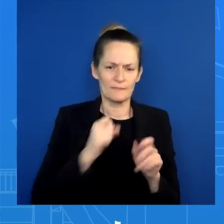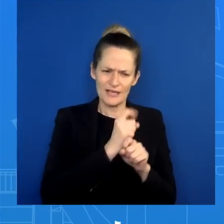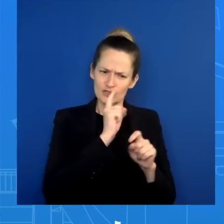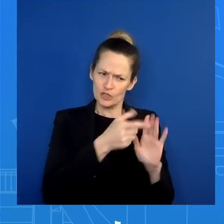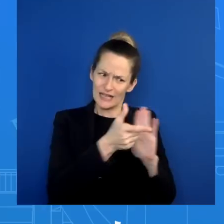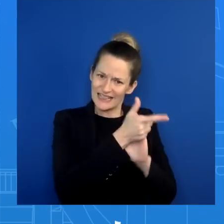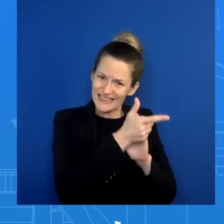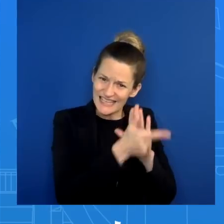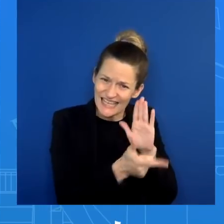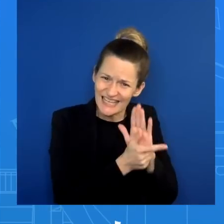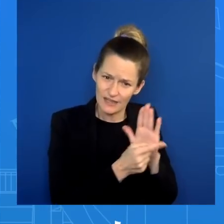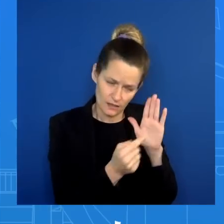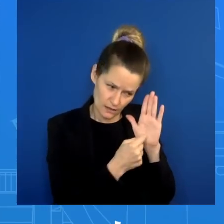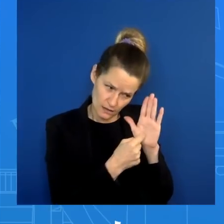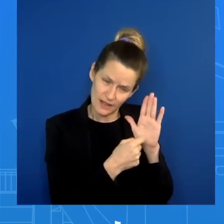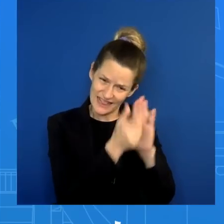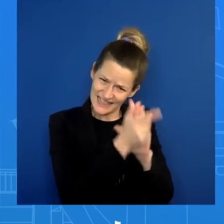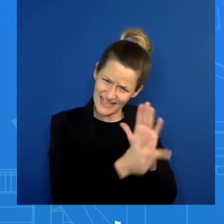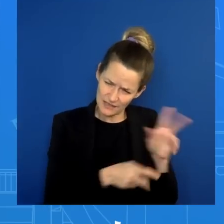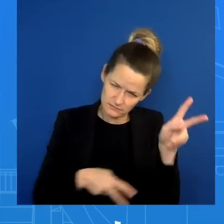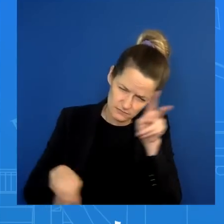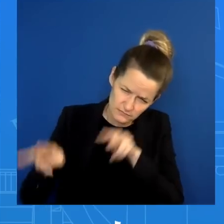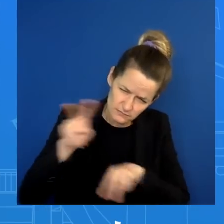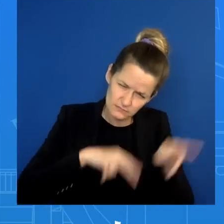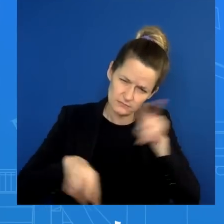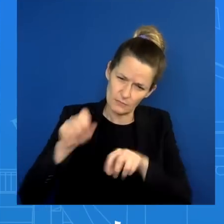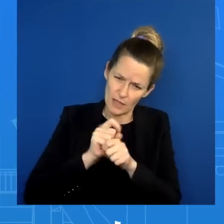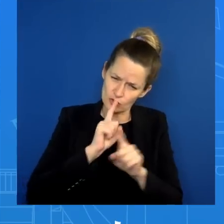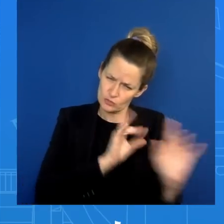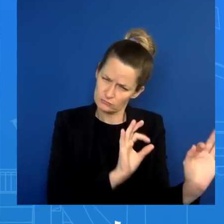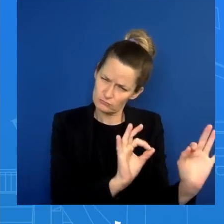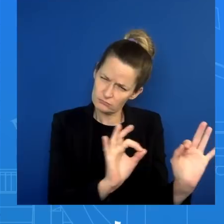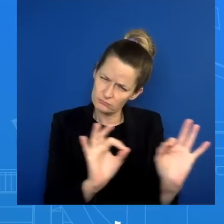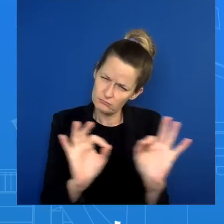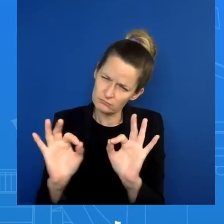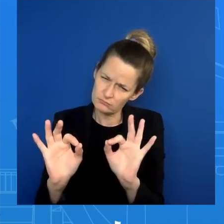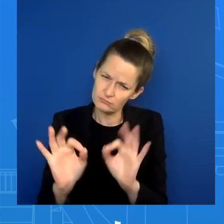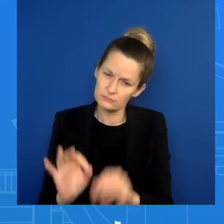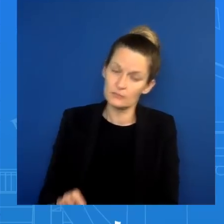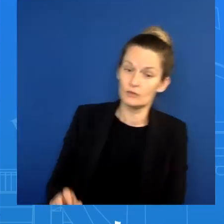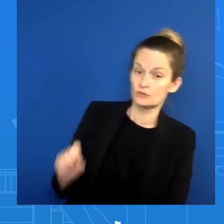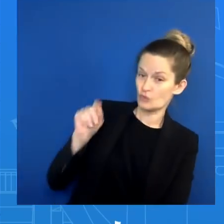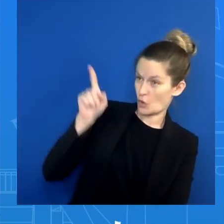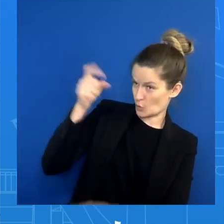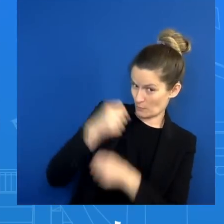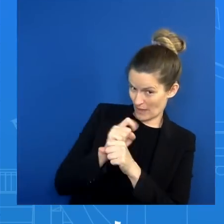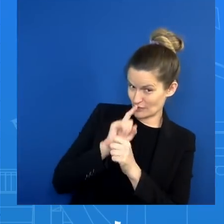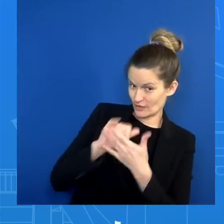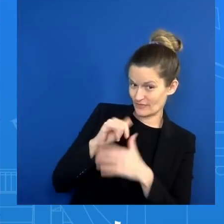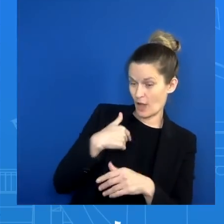The Press: This just a matter of getting the legal authority. Ms. Jean-Pierre: I think that's part of it, right? That's part of it. Getting the legal authority.